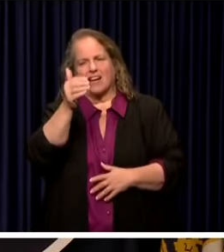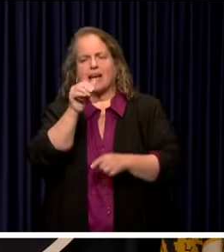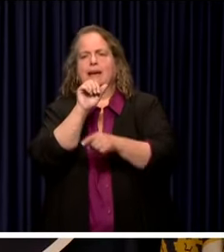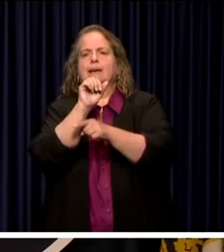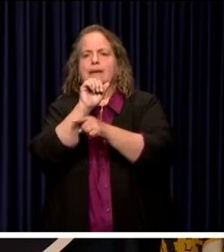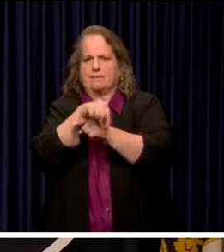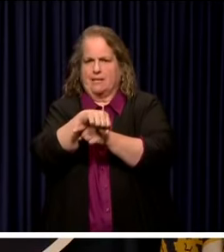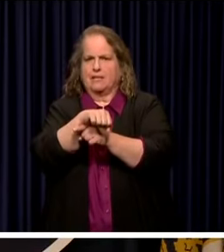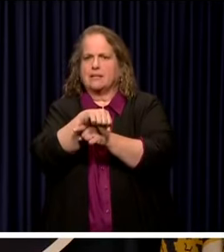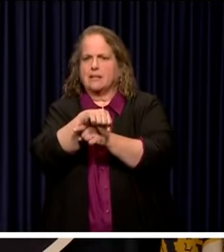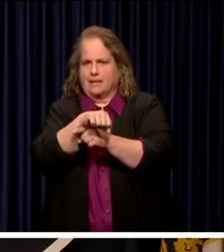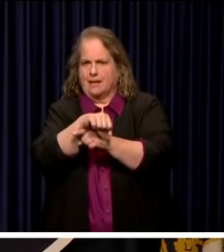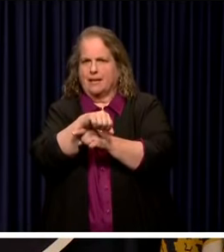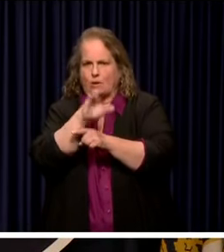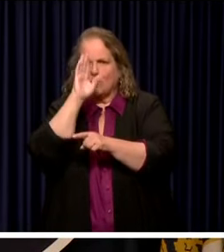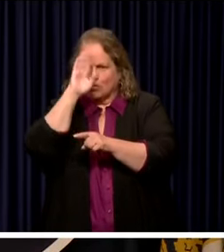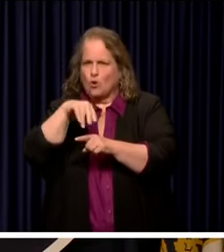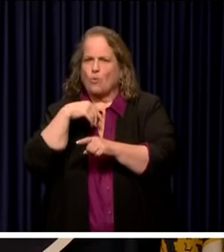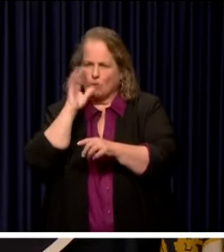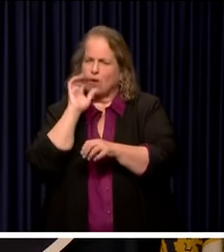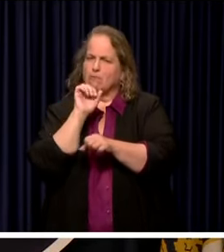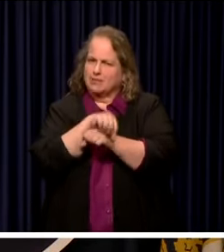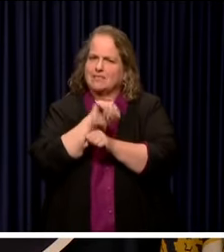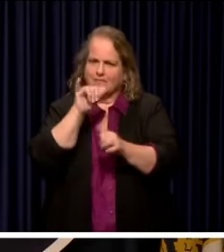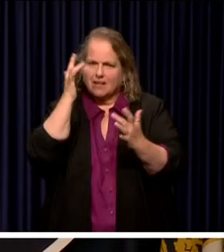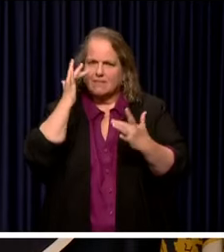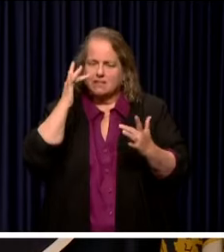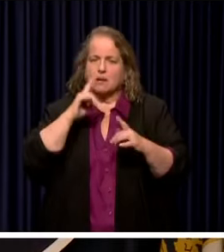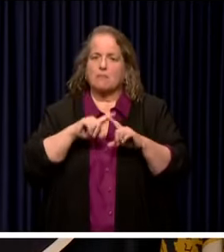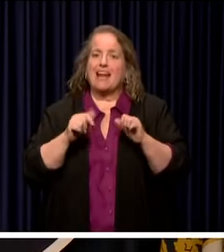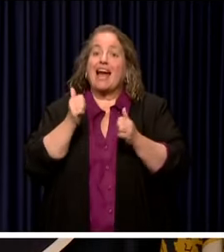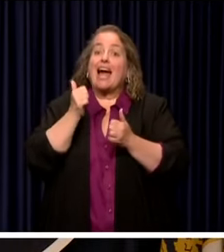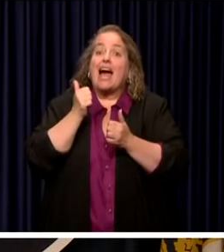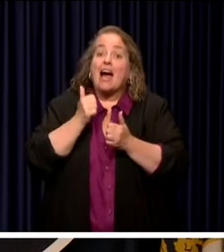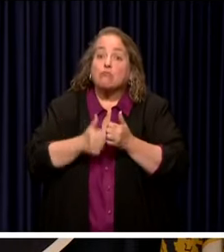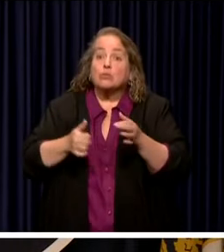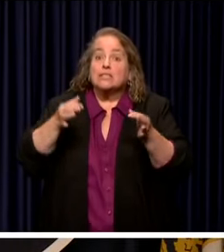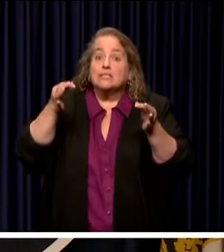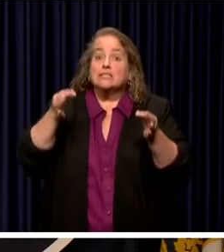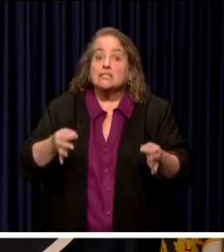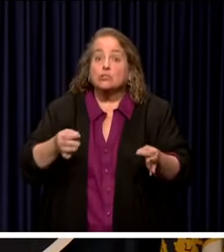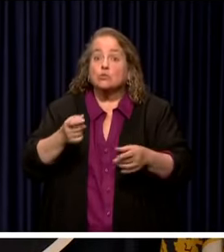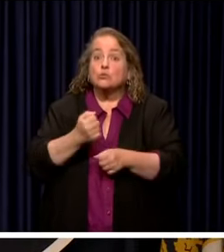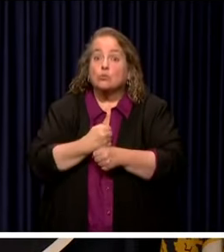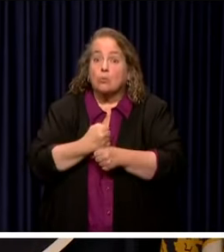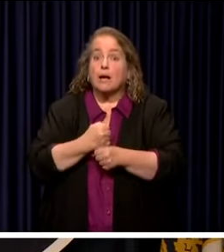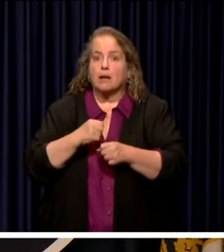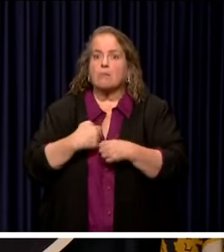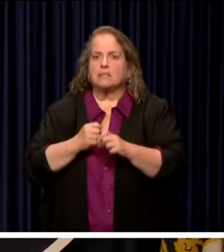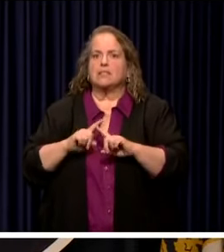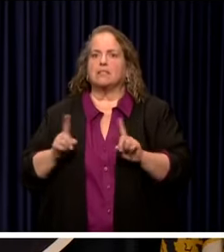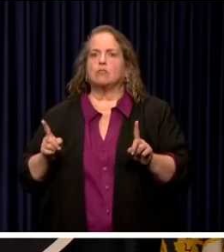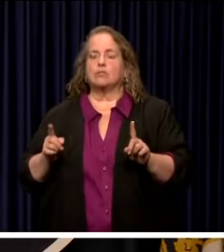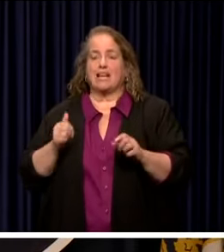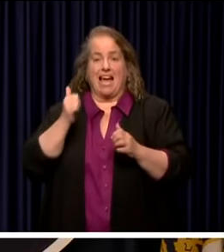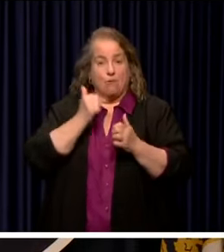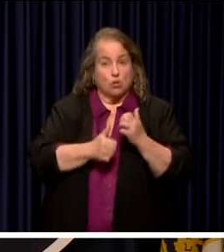THESE 17 INDIVIDUALS ARE MORE THAN AGES AND GENDERS AND COUNTIES, BUT THAT'S WHAT I HAVE